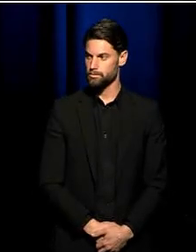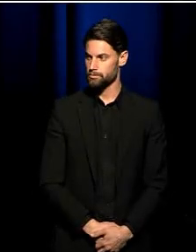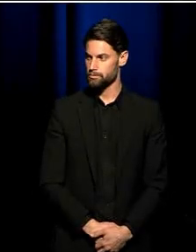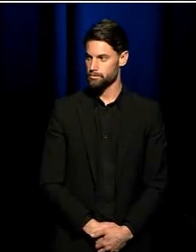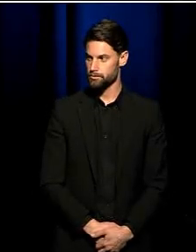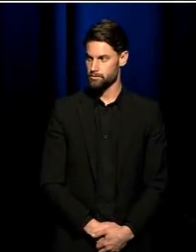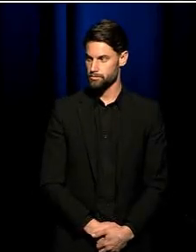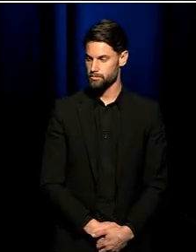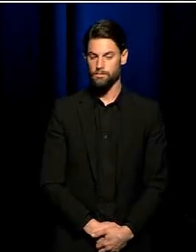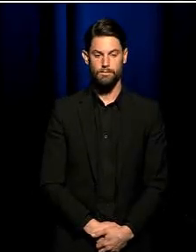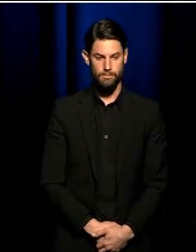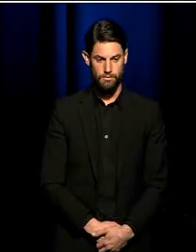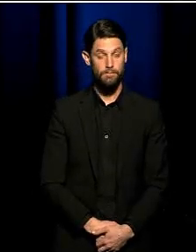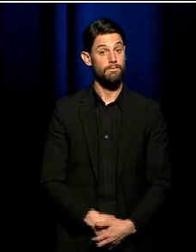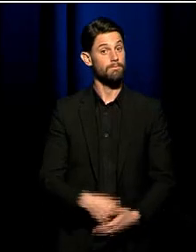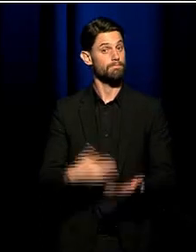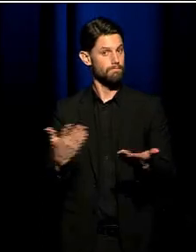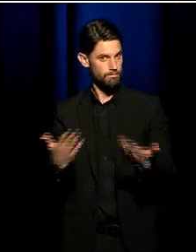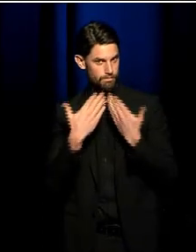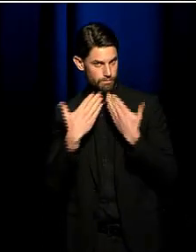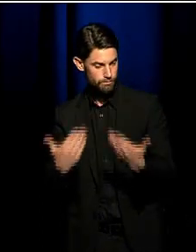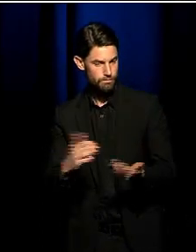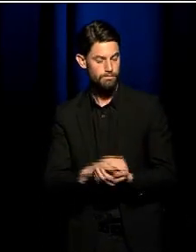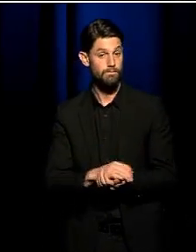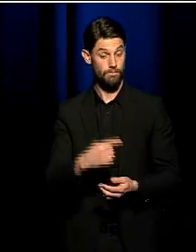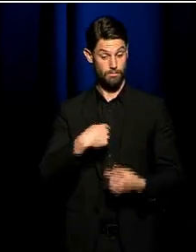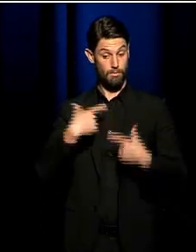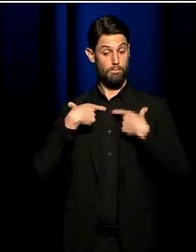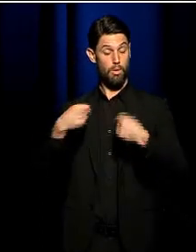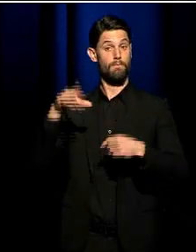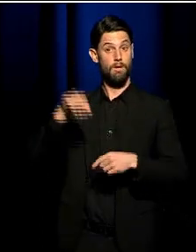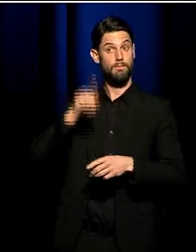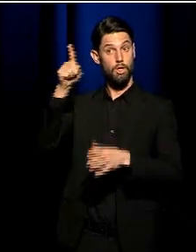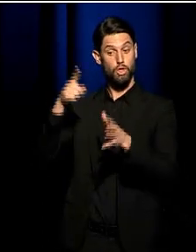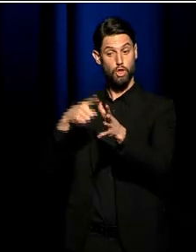May it please the Commission. I have been appointed by the Attorney General as one